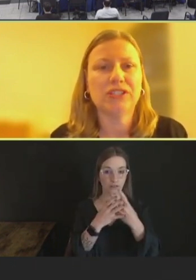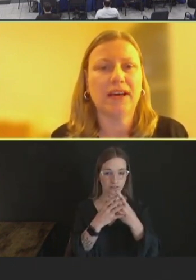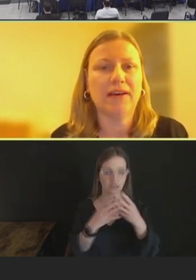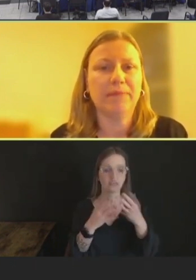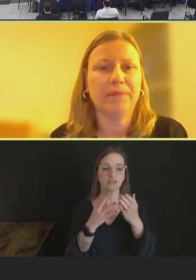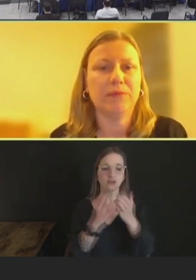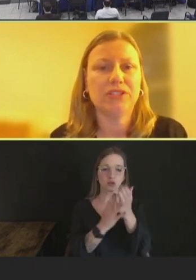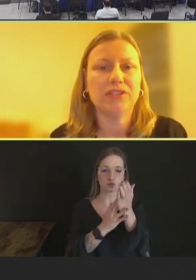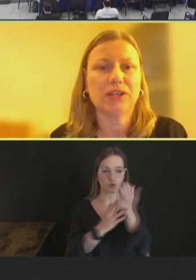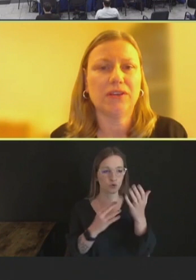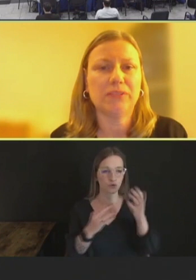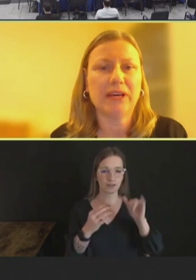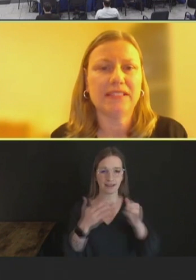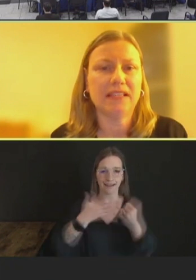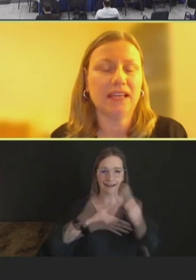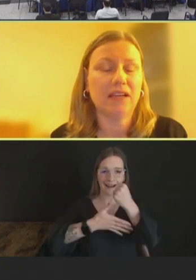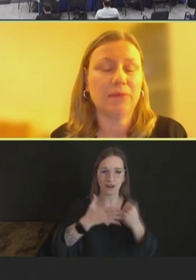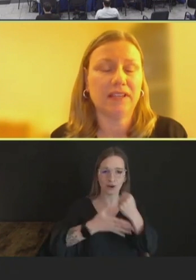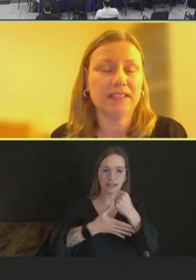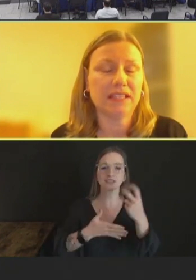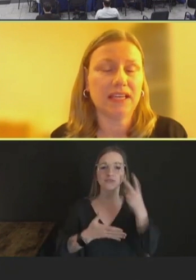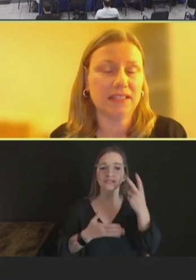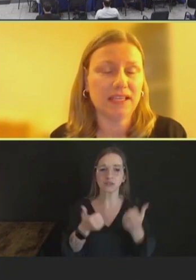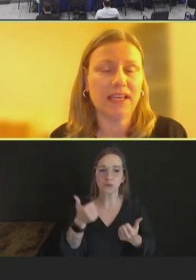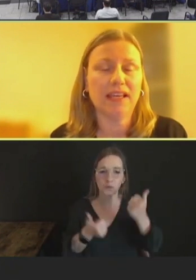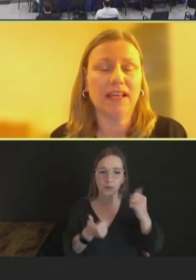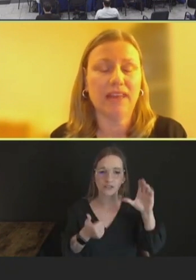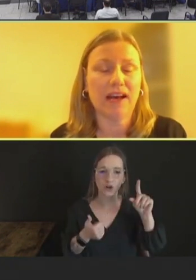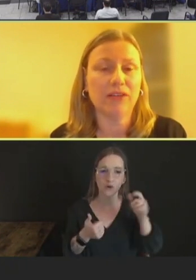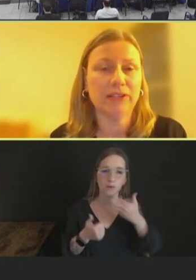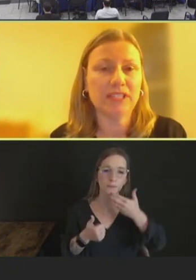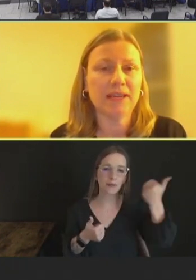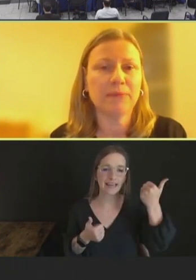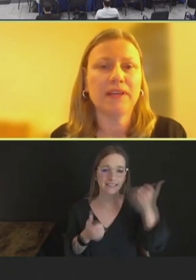of those codes best indicate a pregnancy end date, and the outcome type.